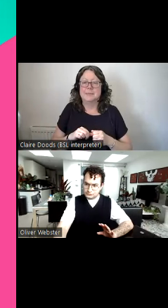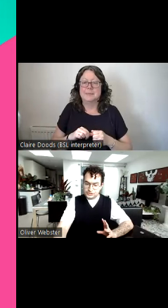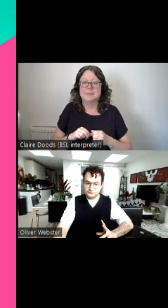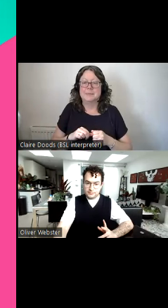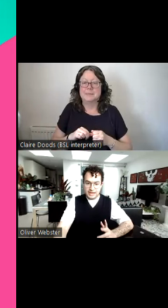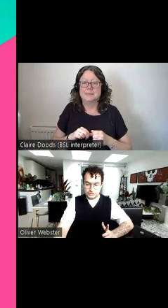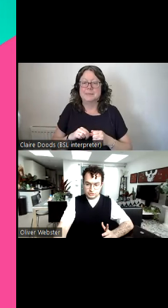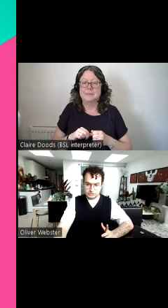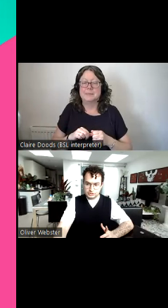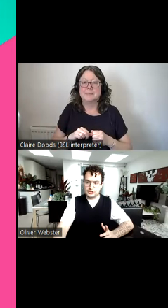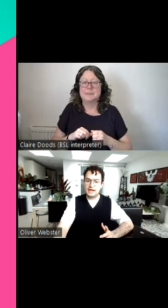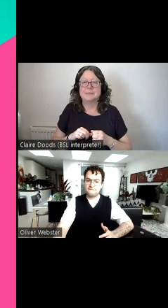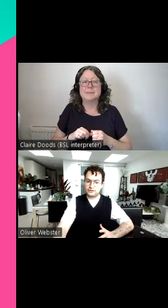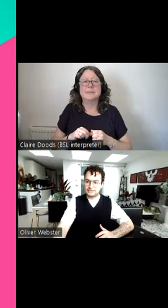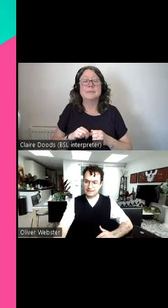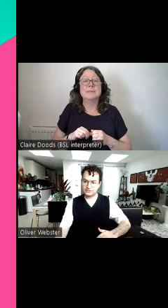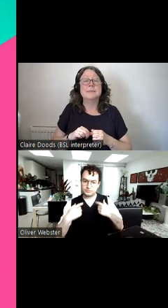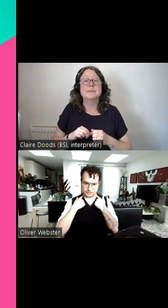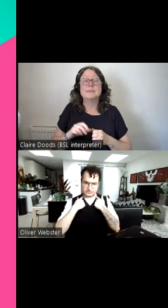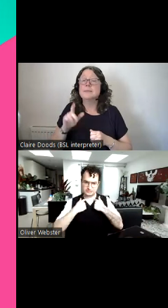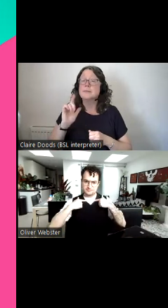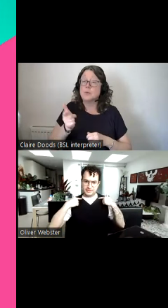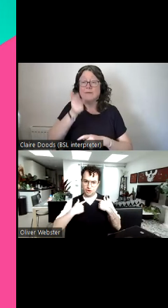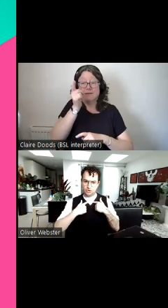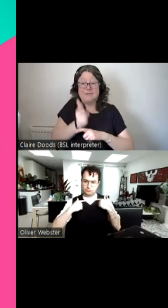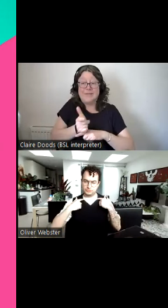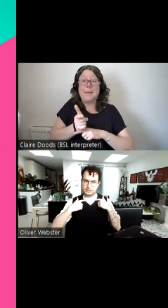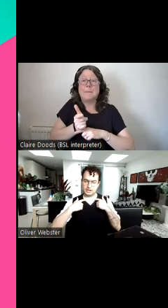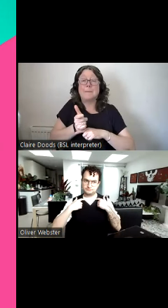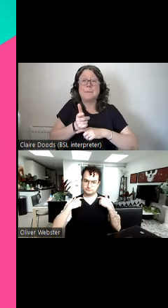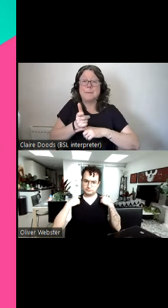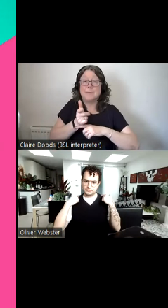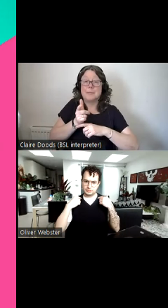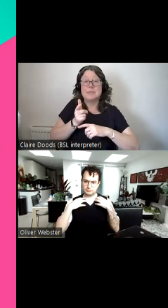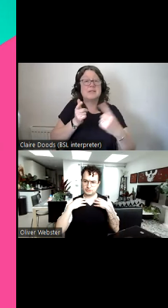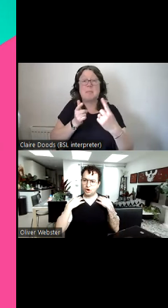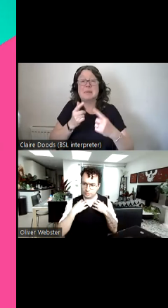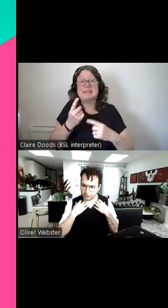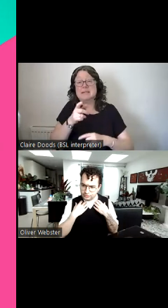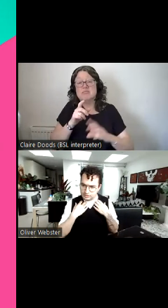When you're filming headshots, aim for the clavicle, which is this bit on the collarbone.